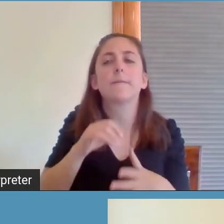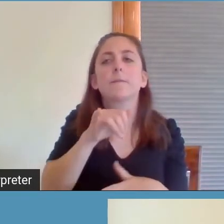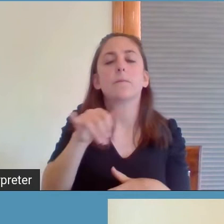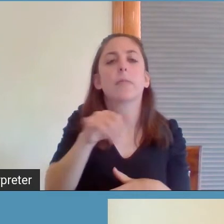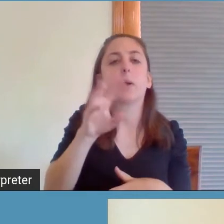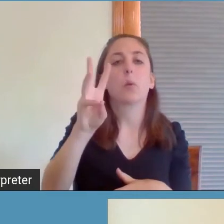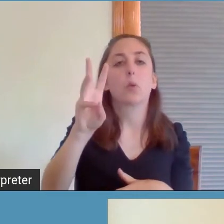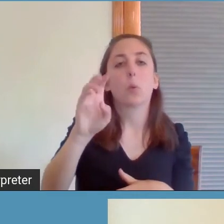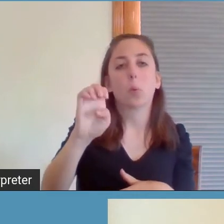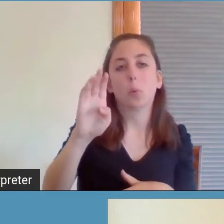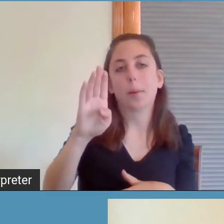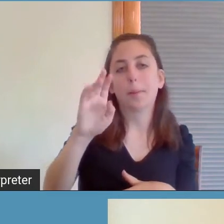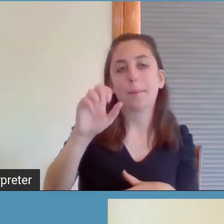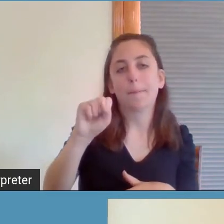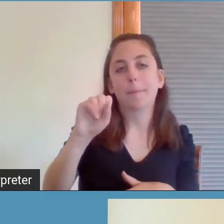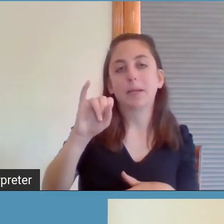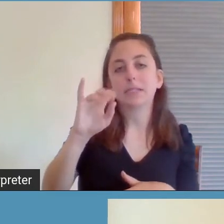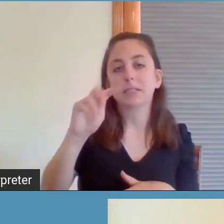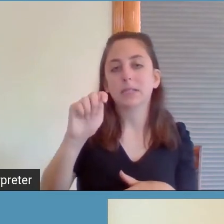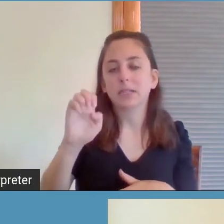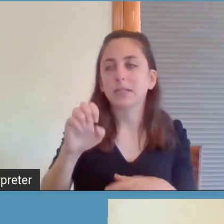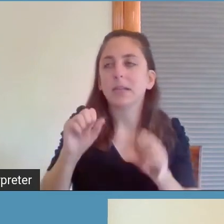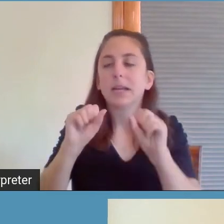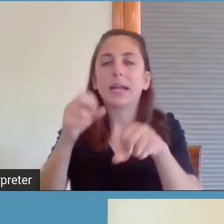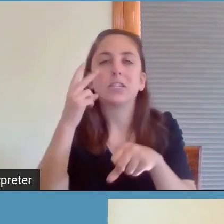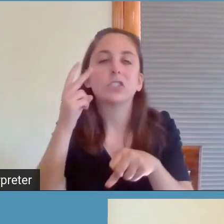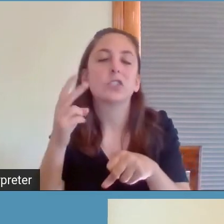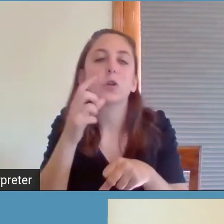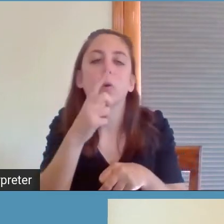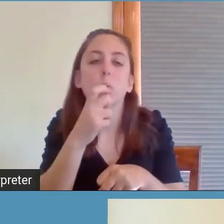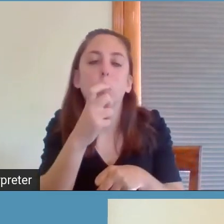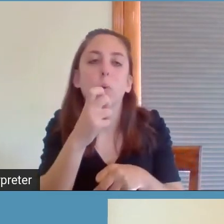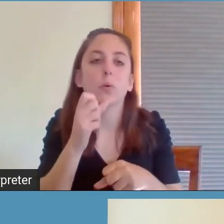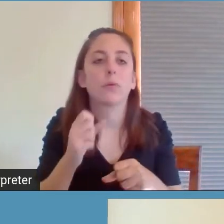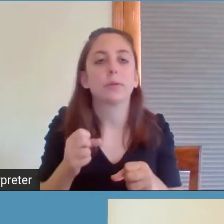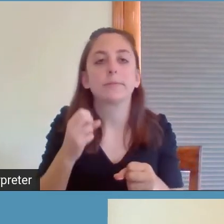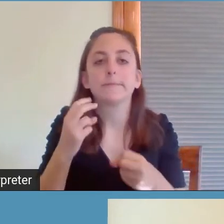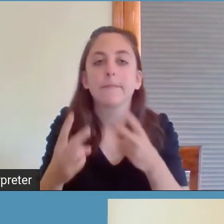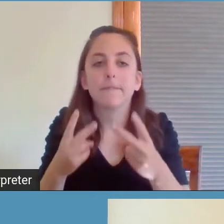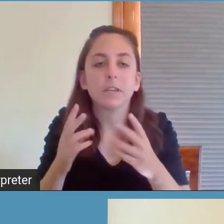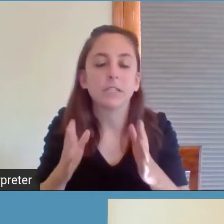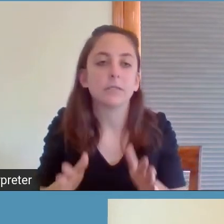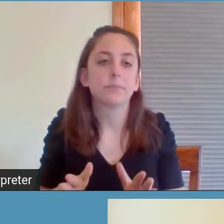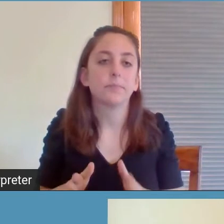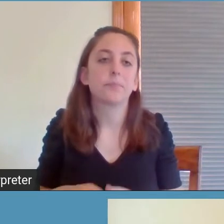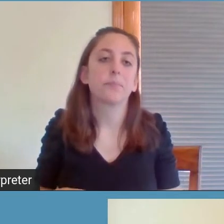to matrix keeps track of who visits um so you can get traffic of information data from